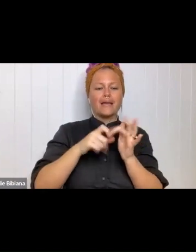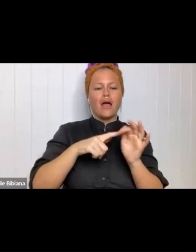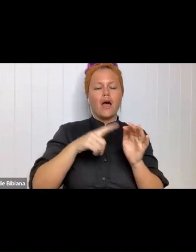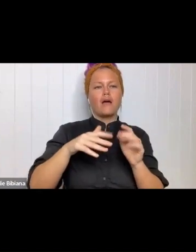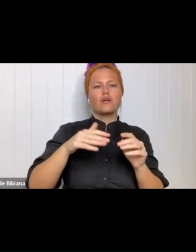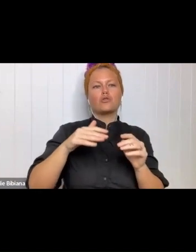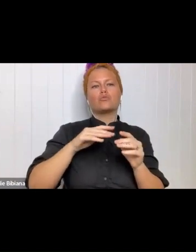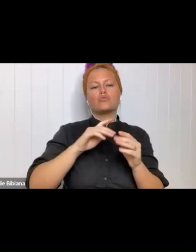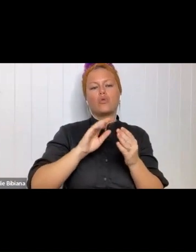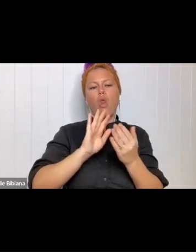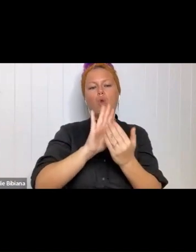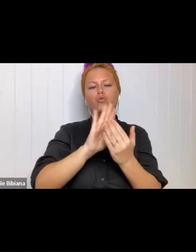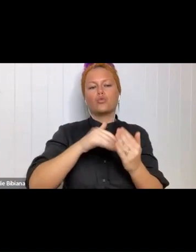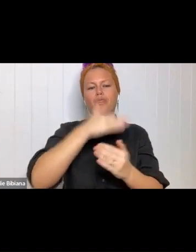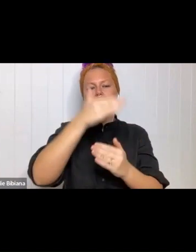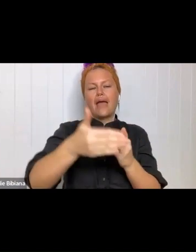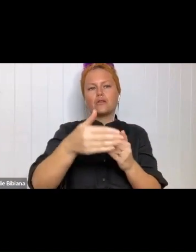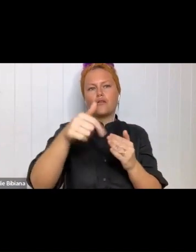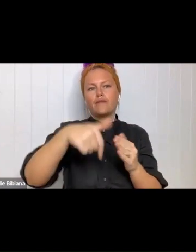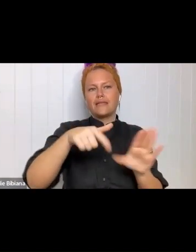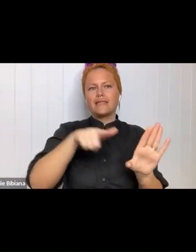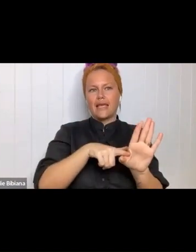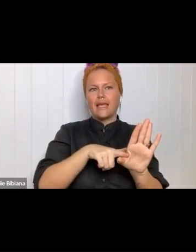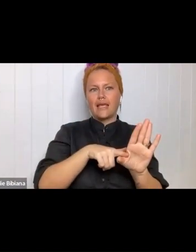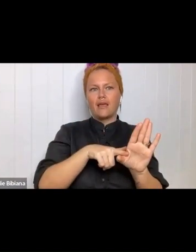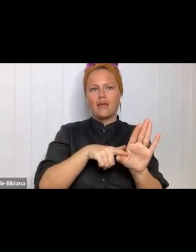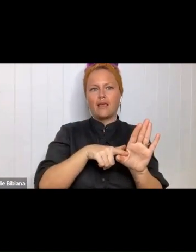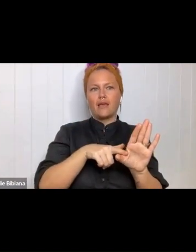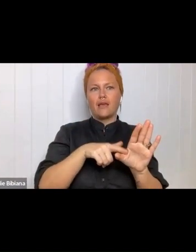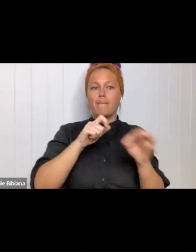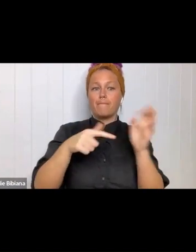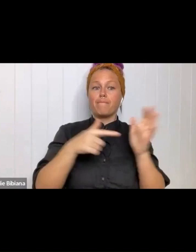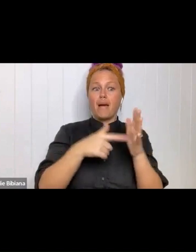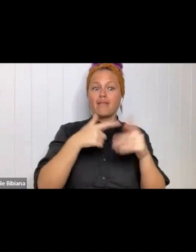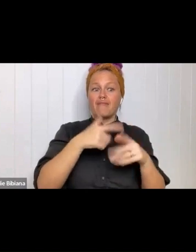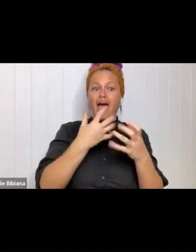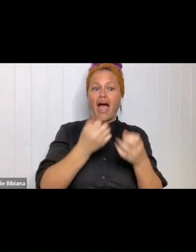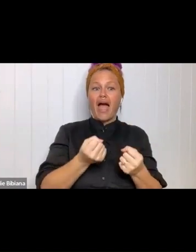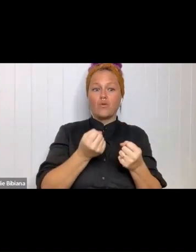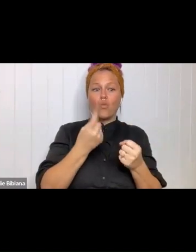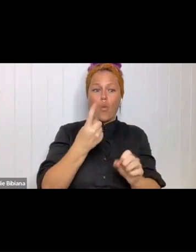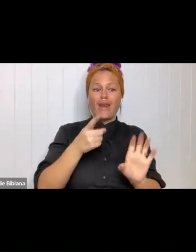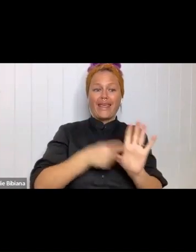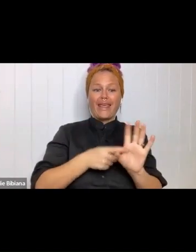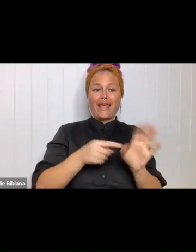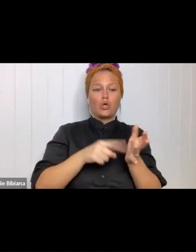year, but have had a year to be in that vice chair role. And